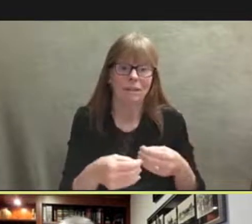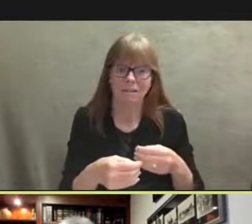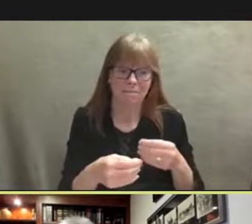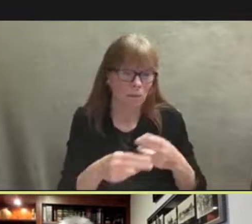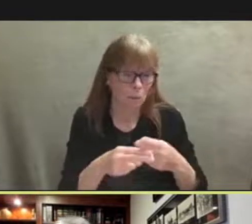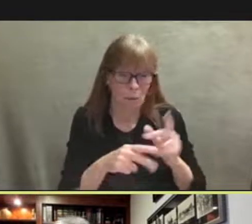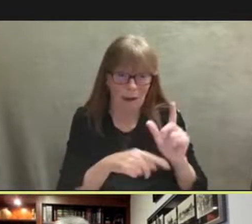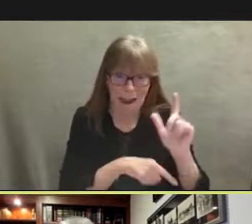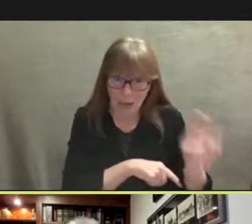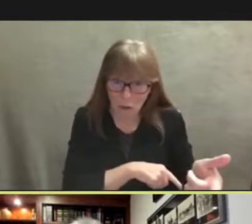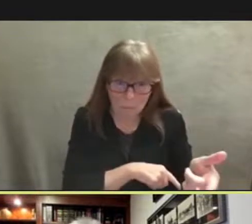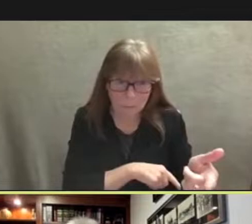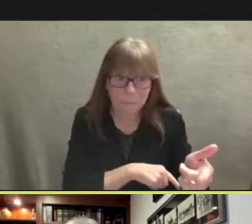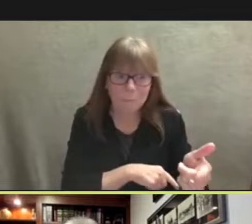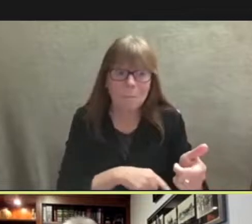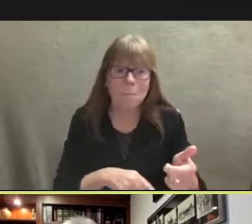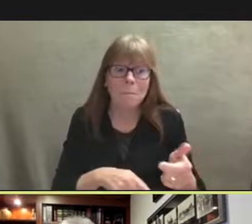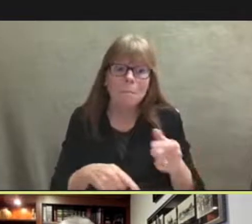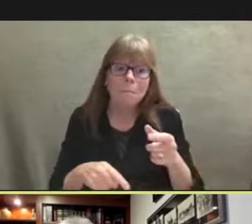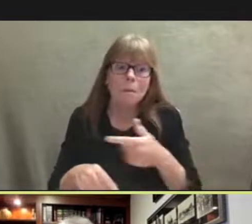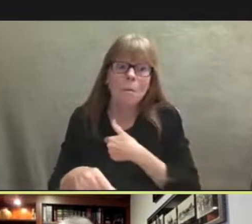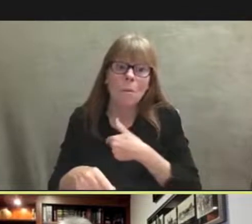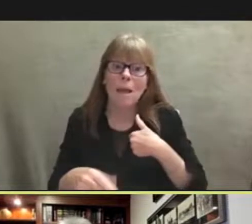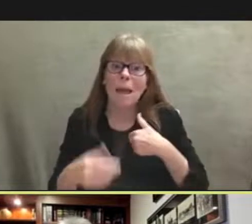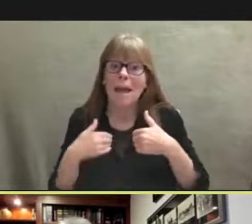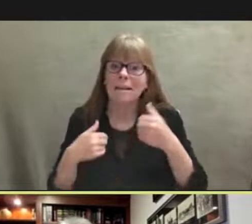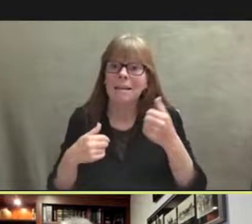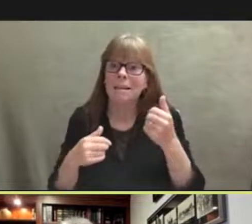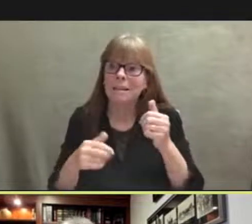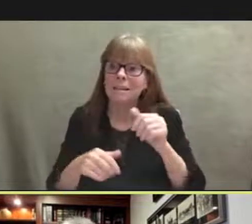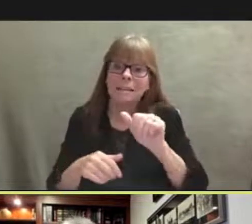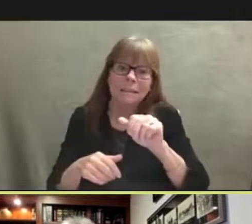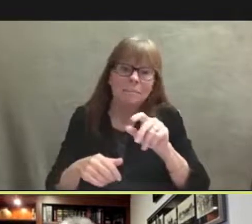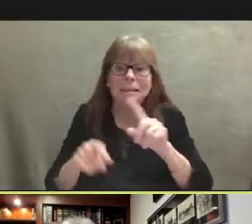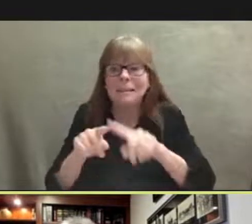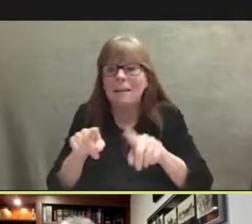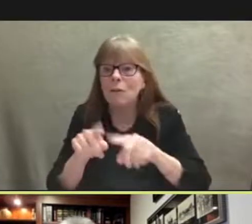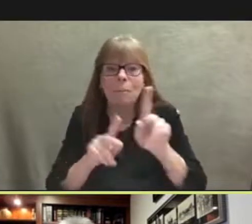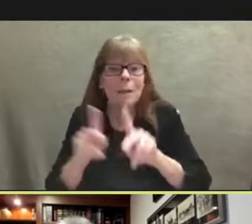when delegates from every state gathered at the White House Conference on Handicapped Individuals.